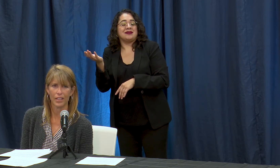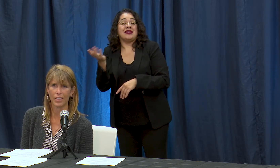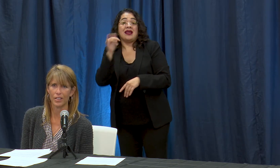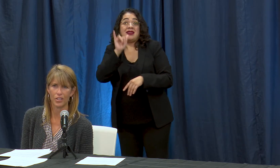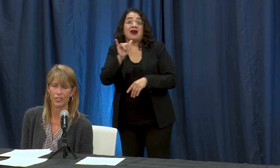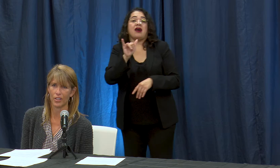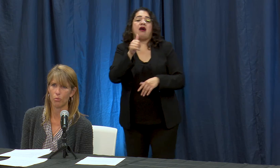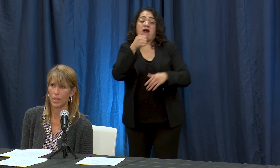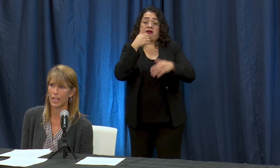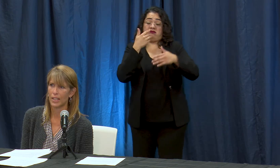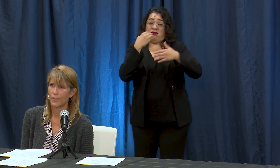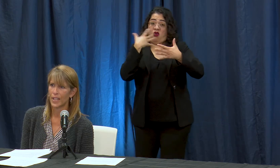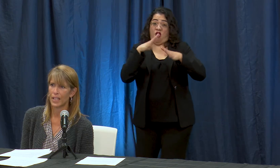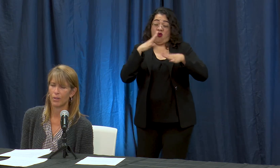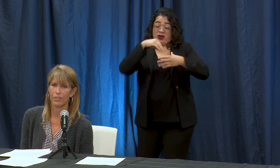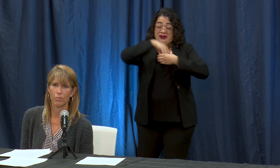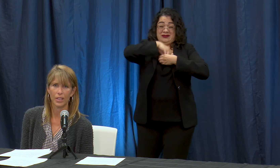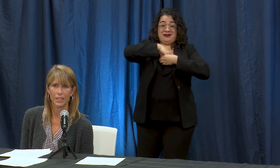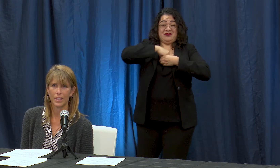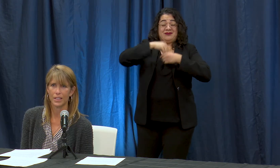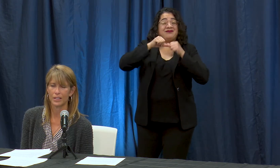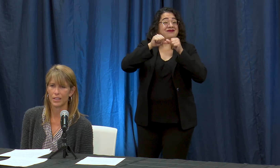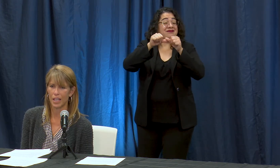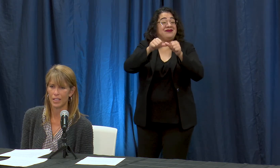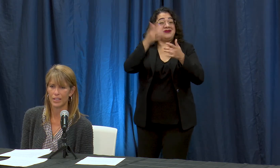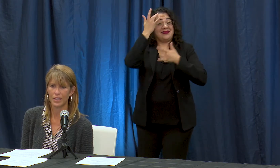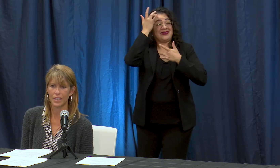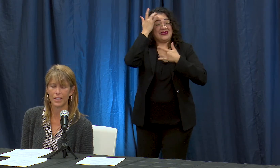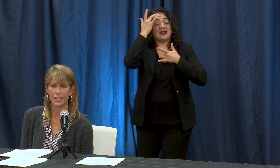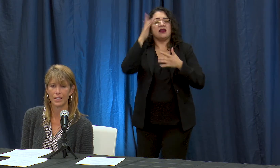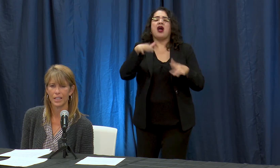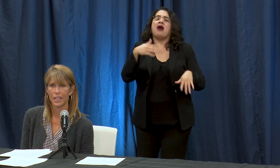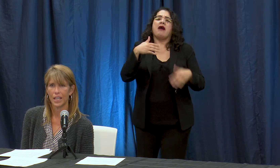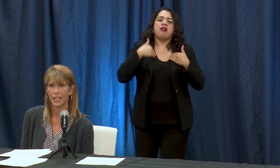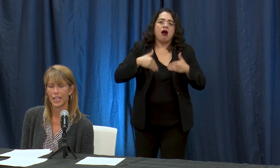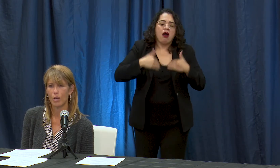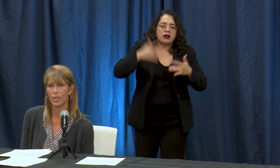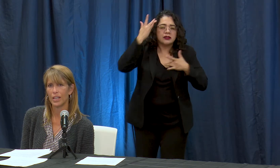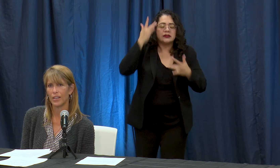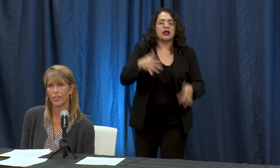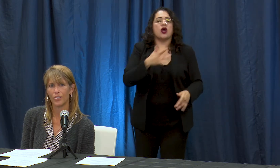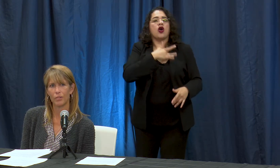health conditions can be anywhere from lung disease, heart diseas,e diabetes, they